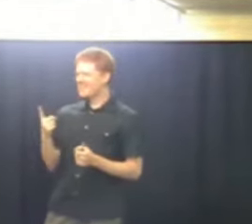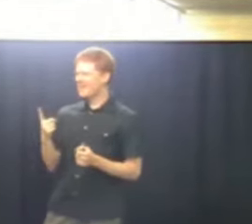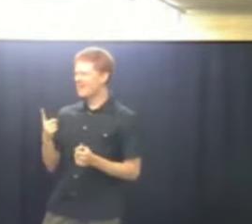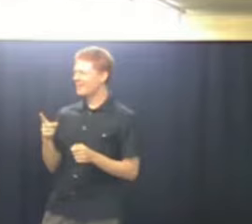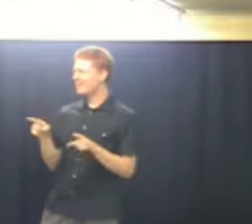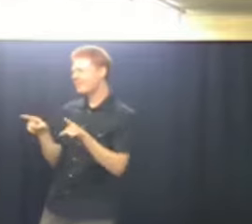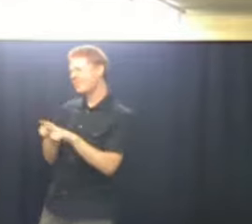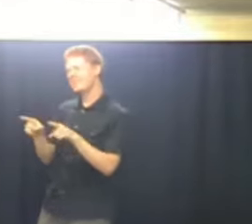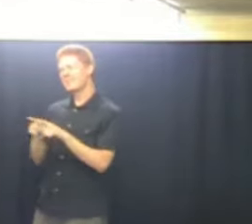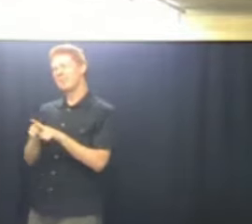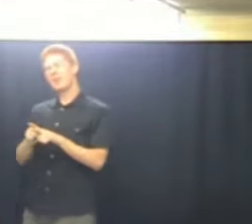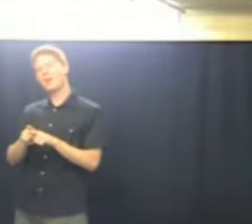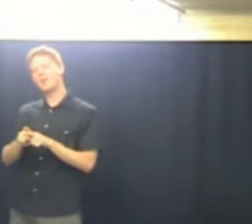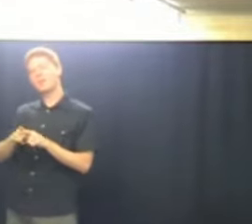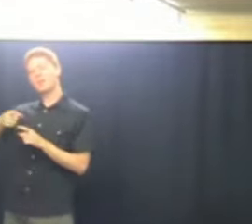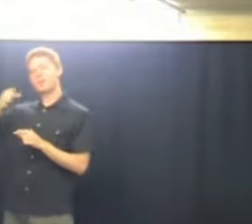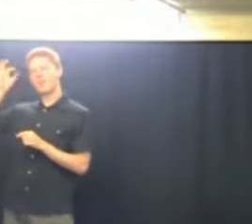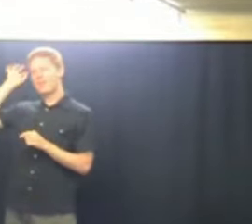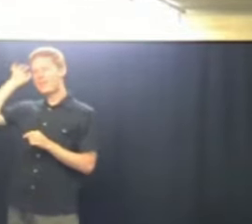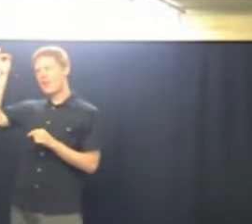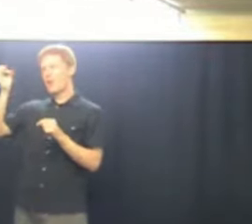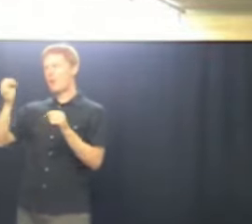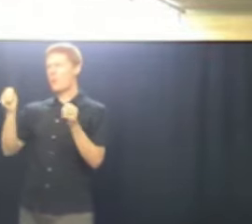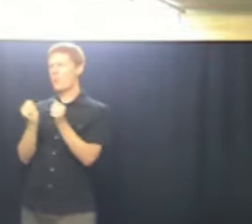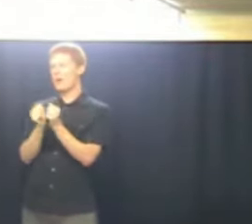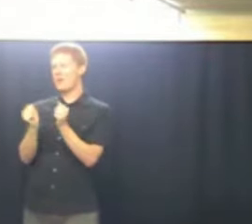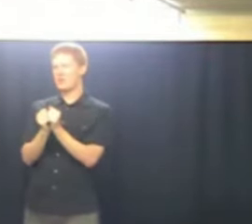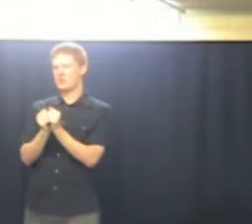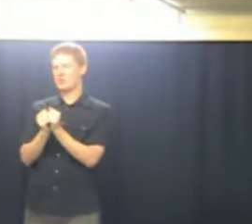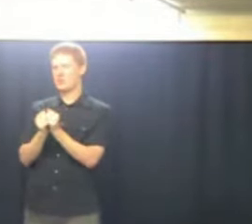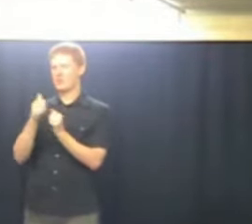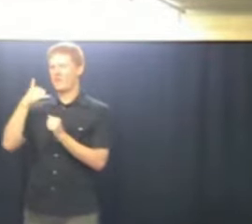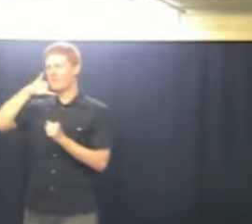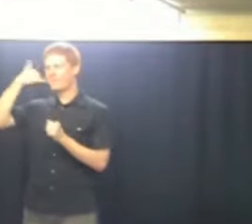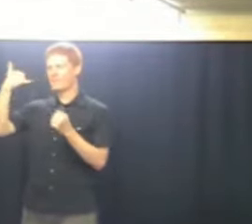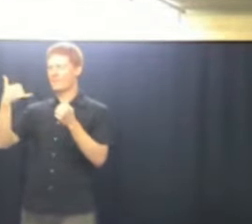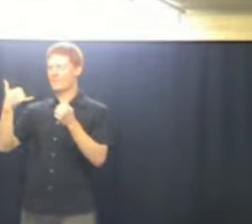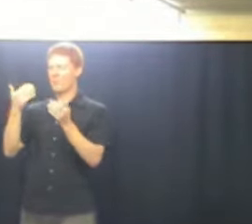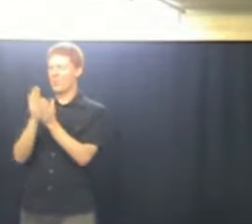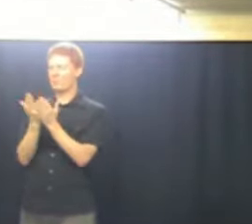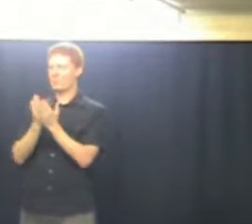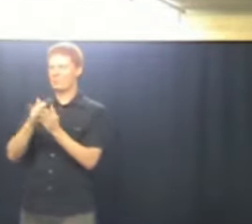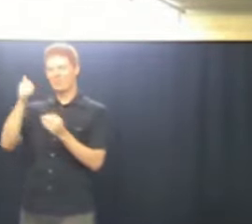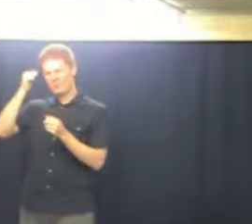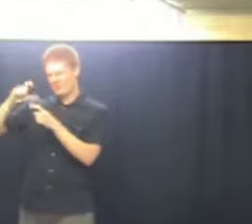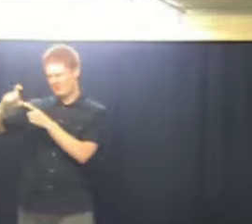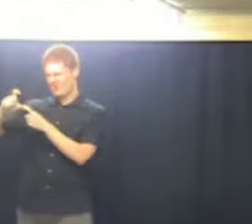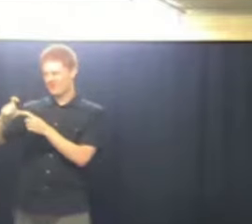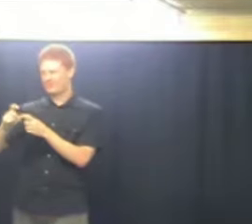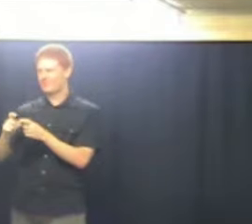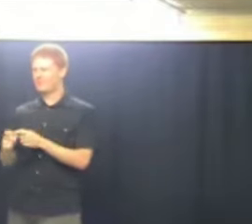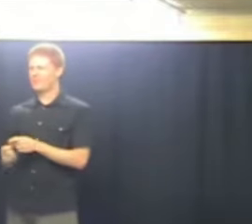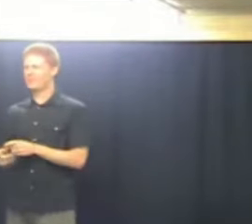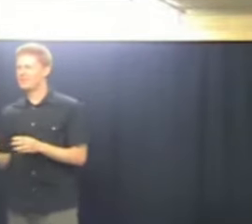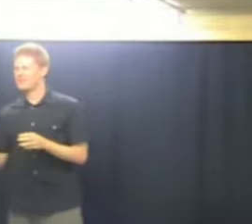You could say it is similar to the yellow pages you know the big thick phone book